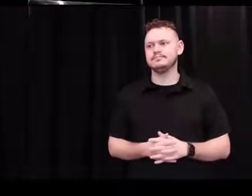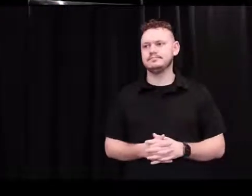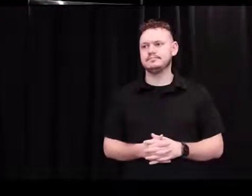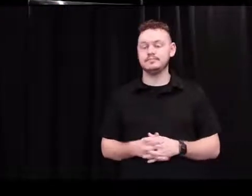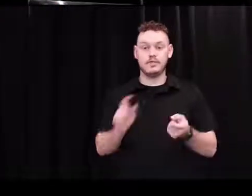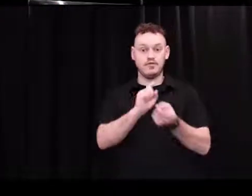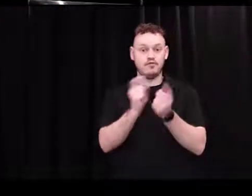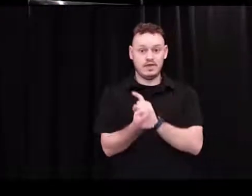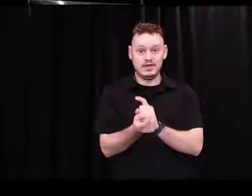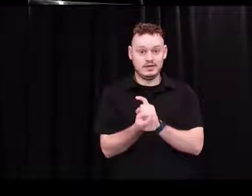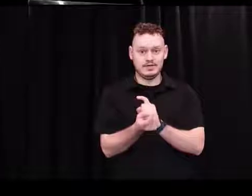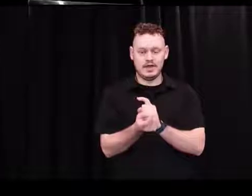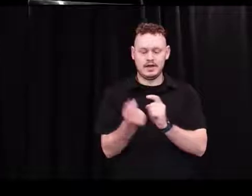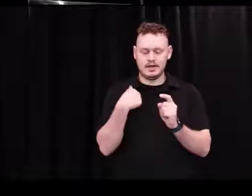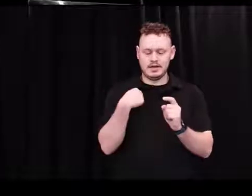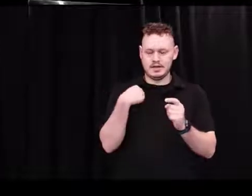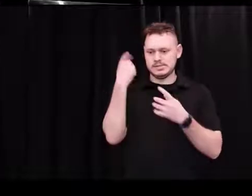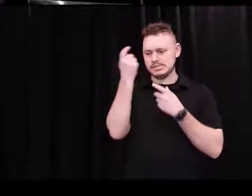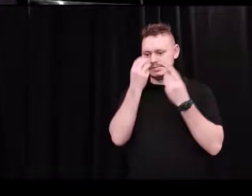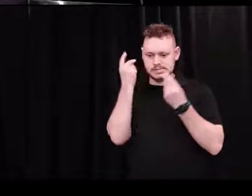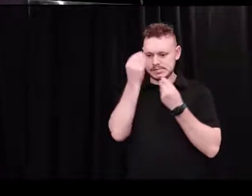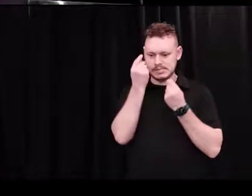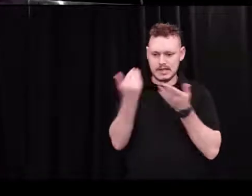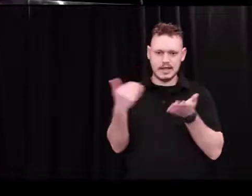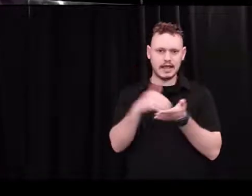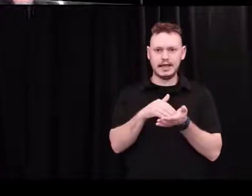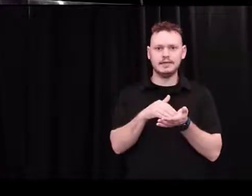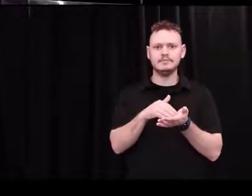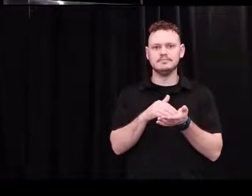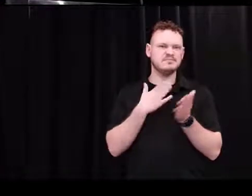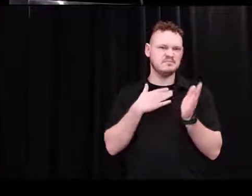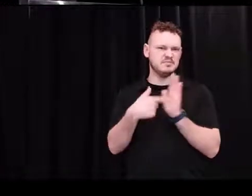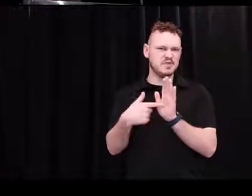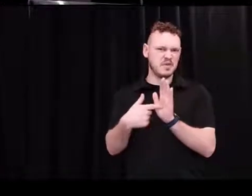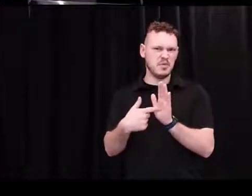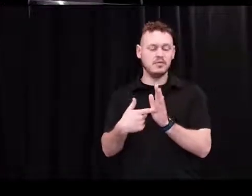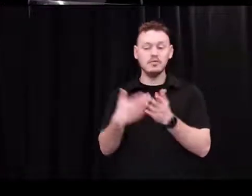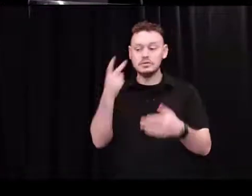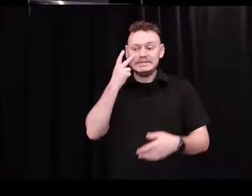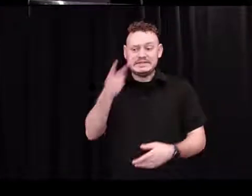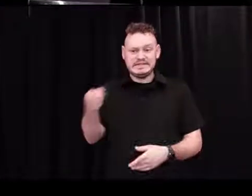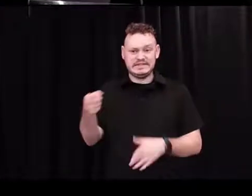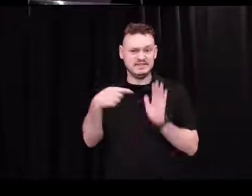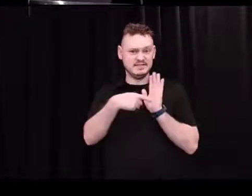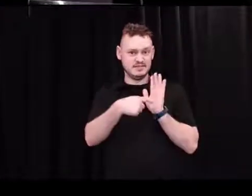I had to reinvent the wheel and so that's my example. But what we see in this example is